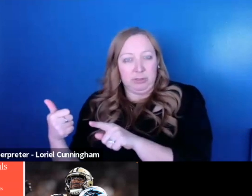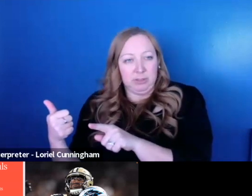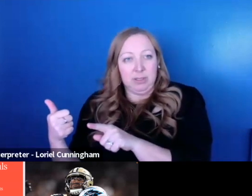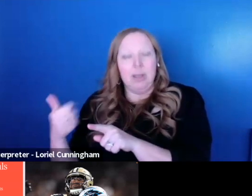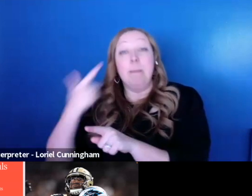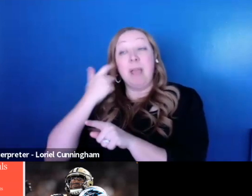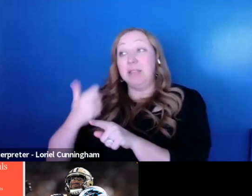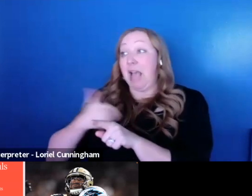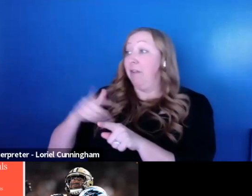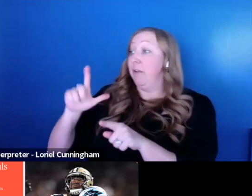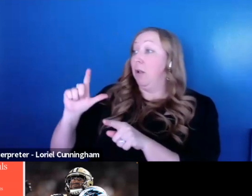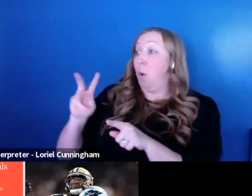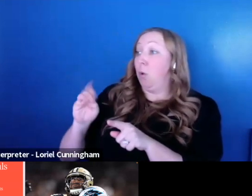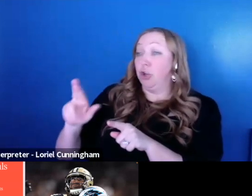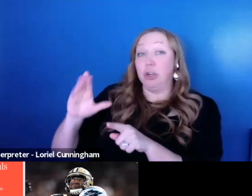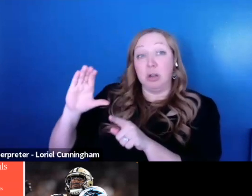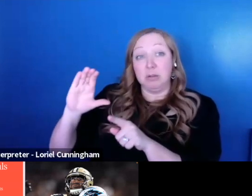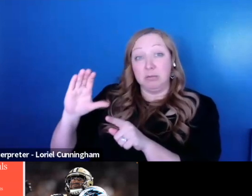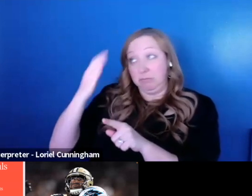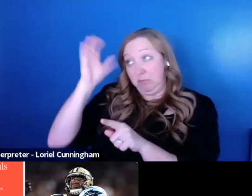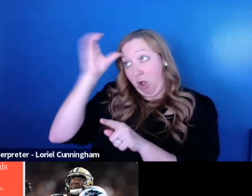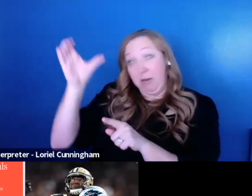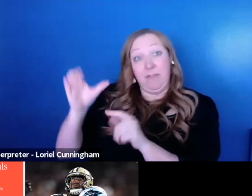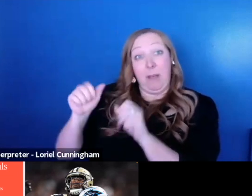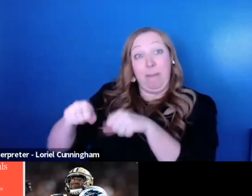cognitive tests to then meet the requirement for payout. So